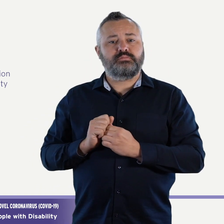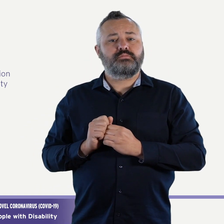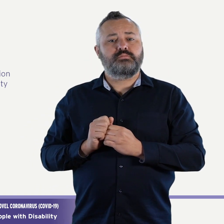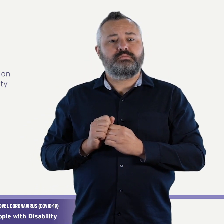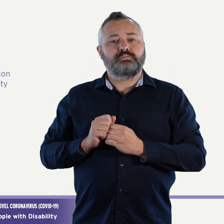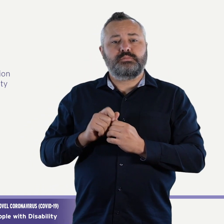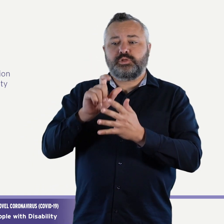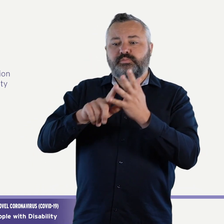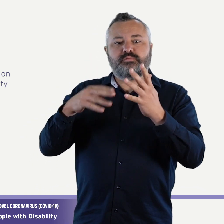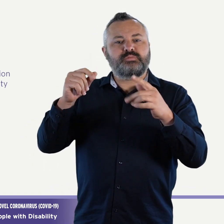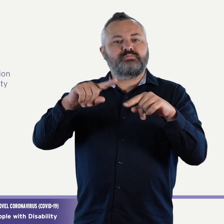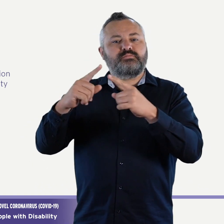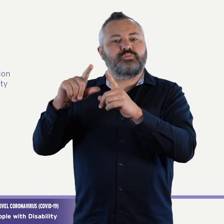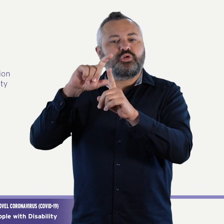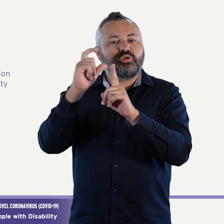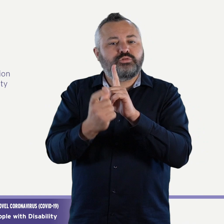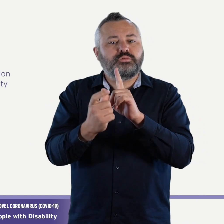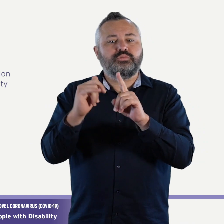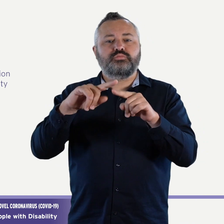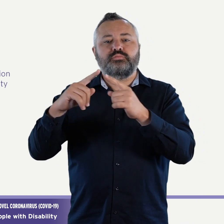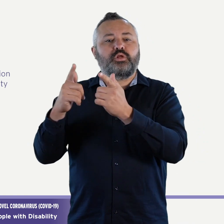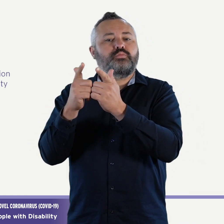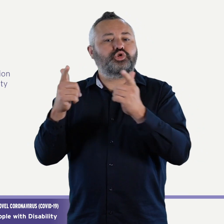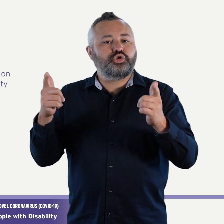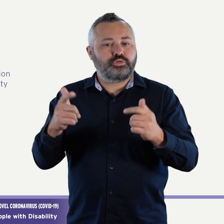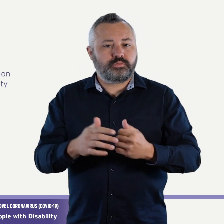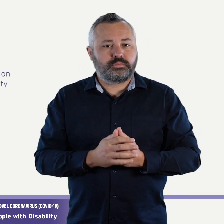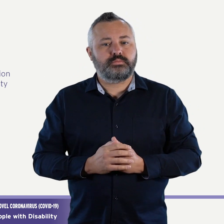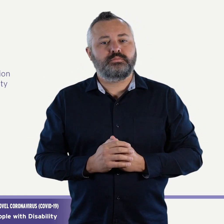and people with disability from culturally and linguistically diverse backgrounds.